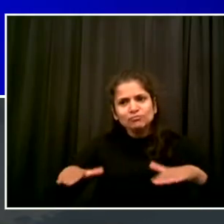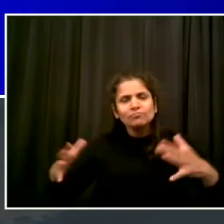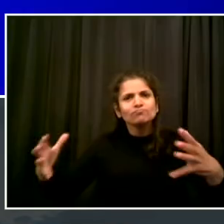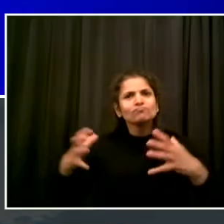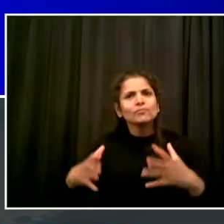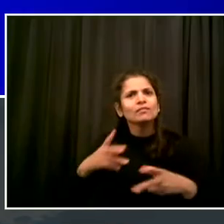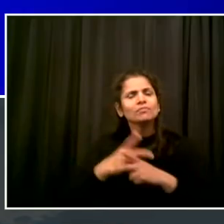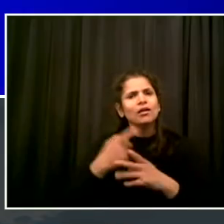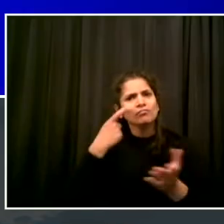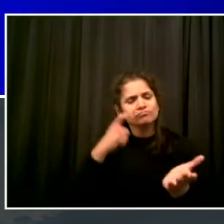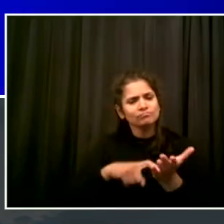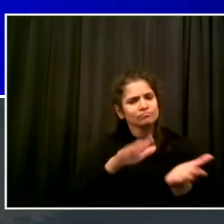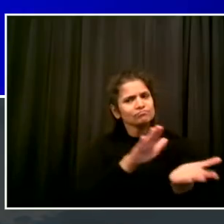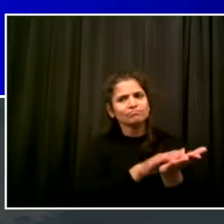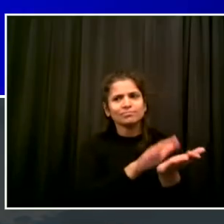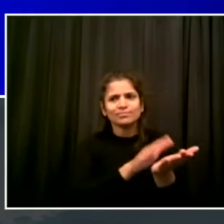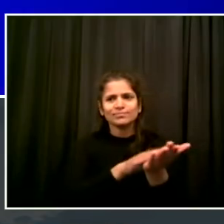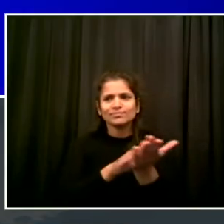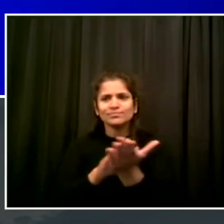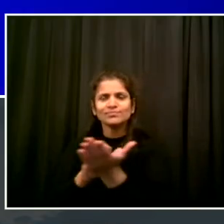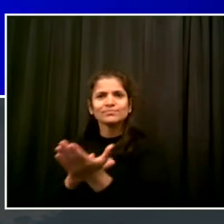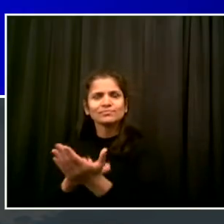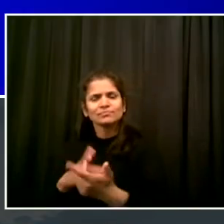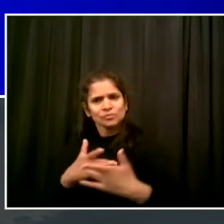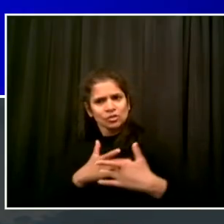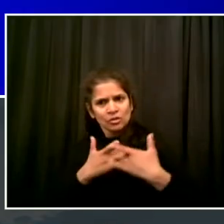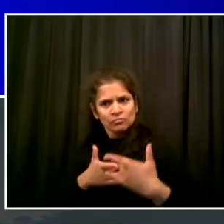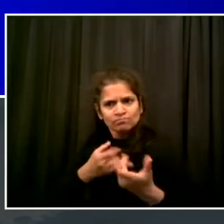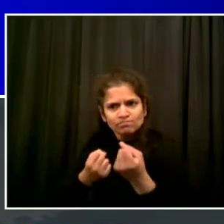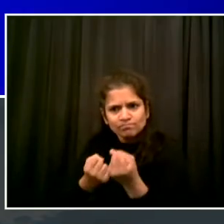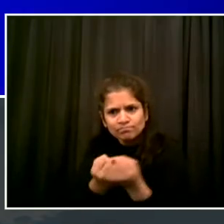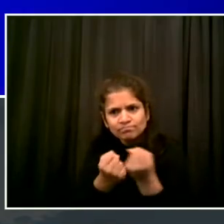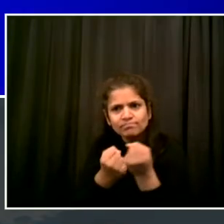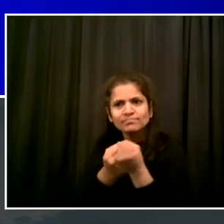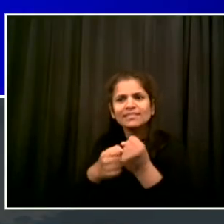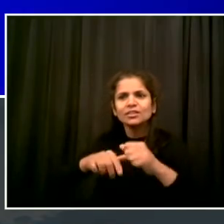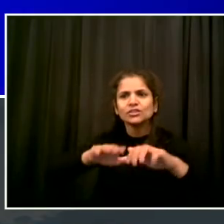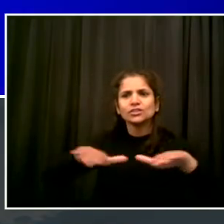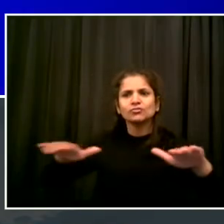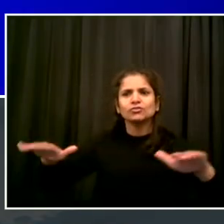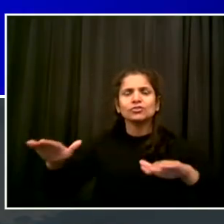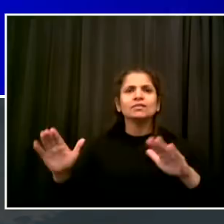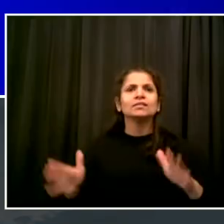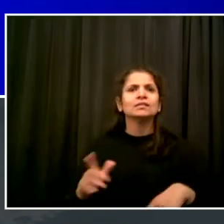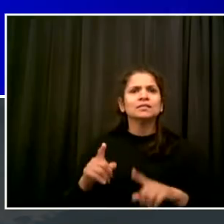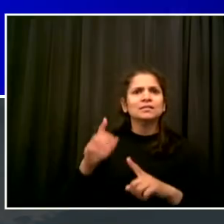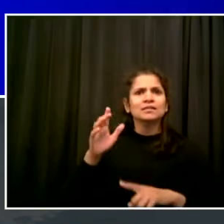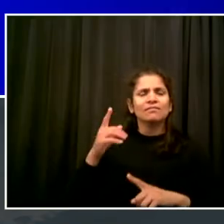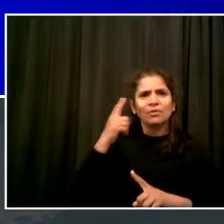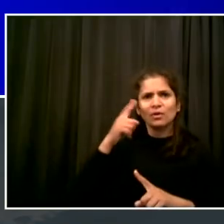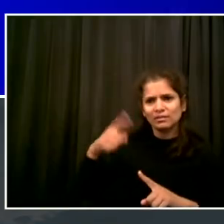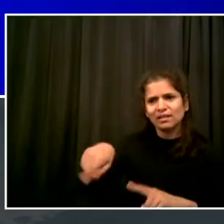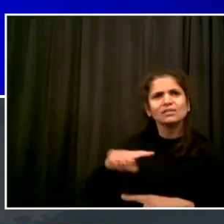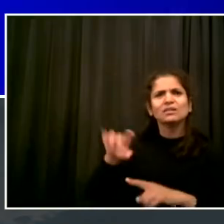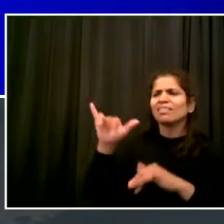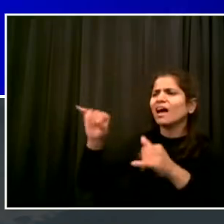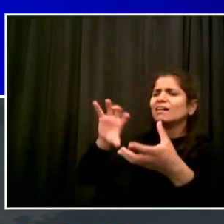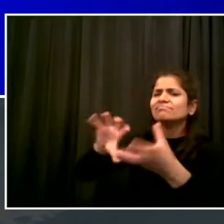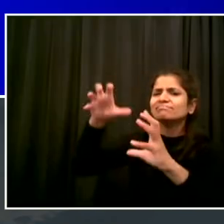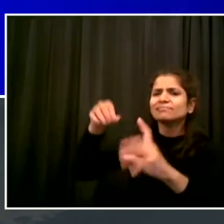ABOUT THE NUMBER OF PEOPLE THAT TURNED AROUND AND GOT BETTER.